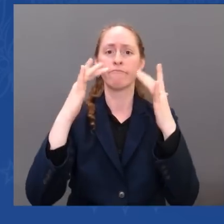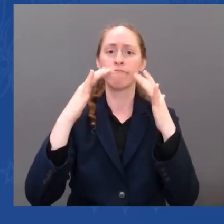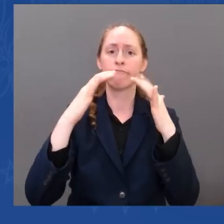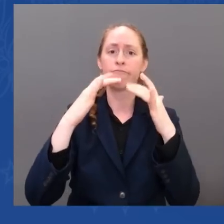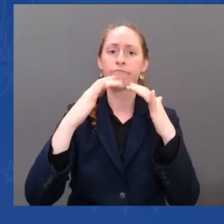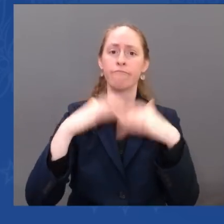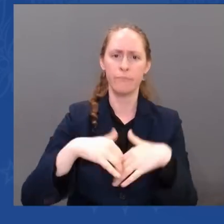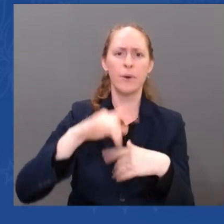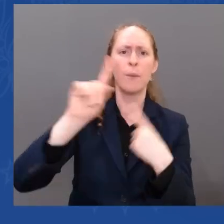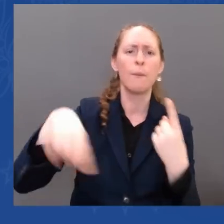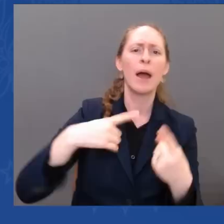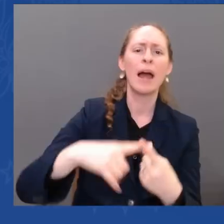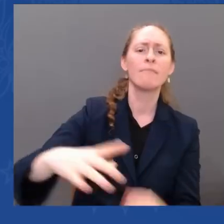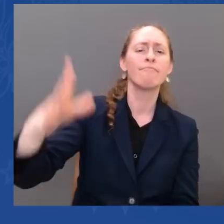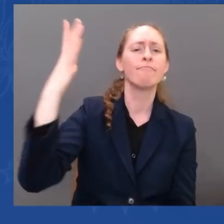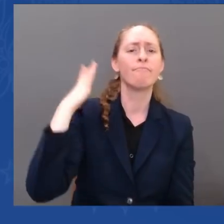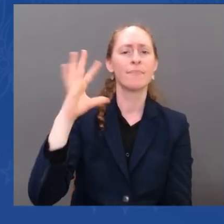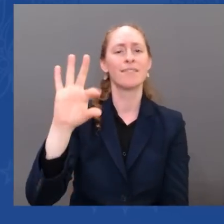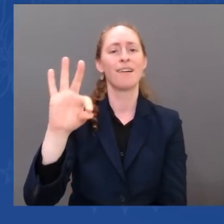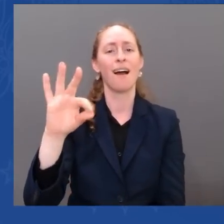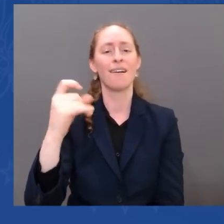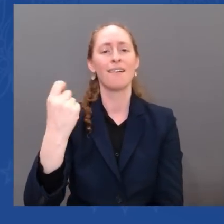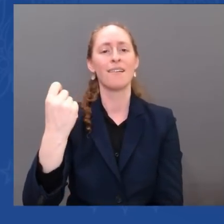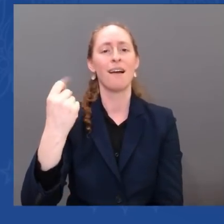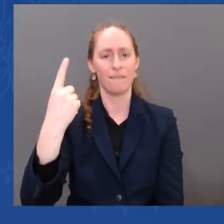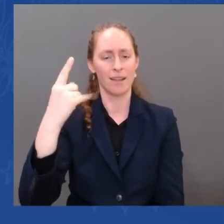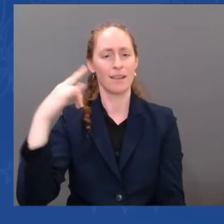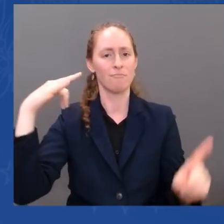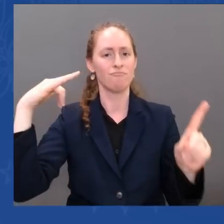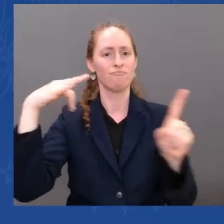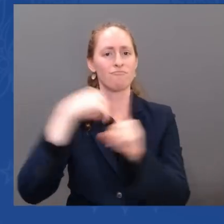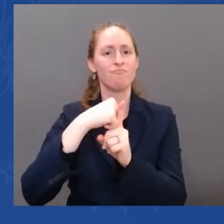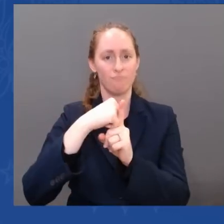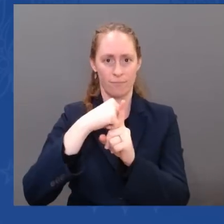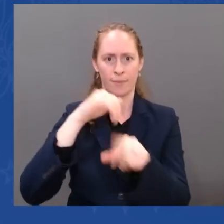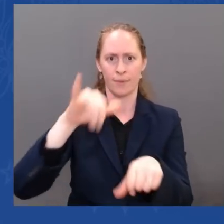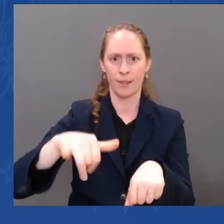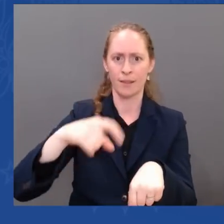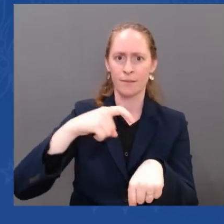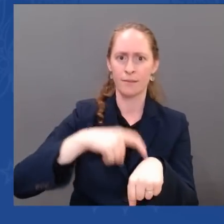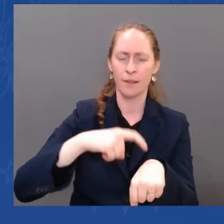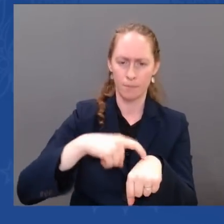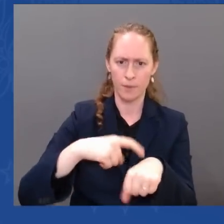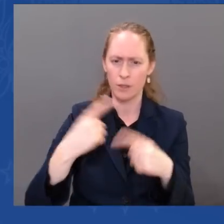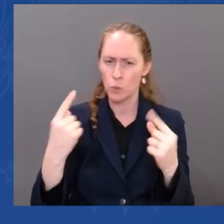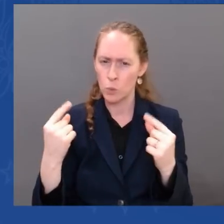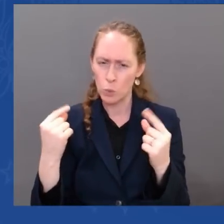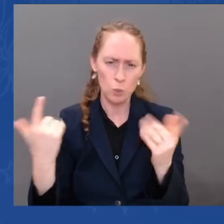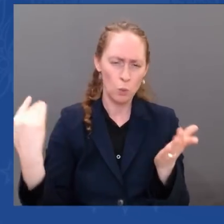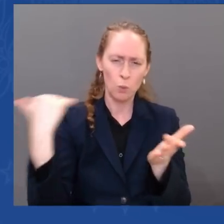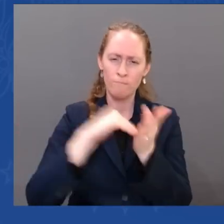of the Greek Orthodox Church and the Greek American community, reaffirmed that even in the deepest, darkest days